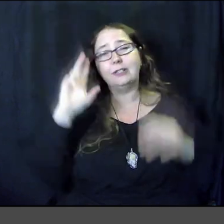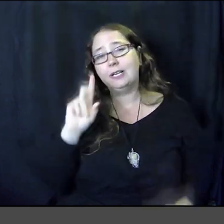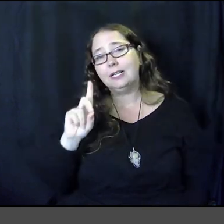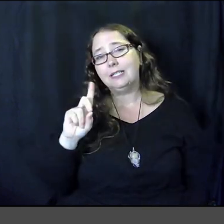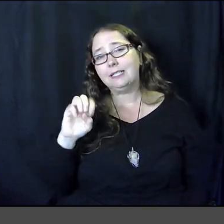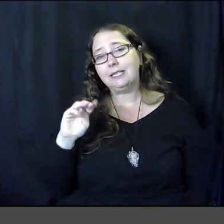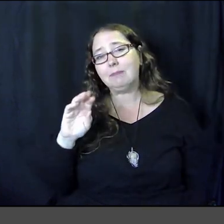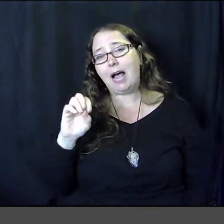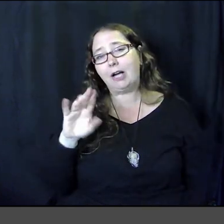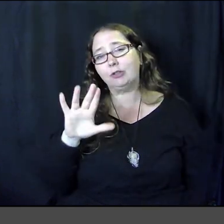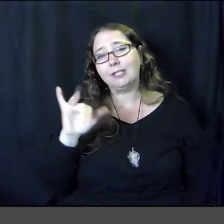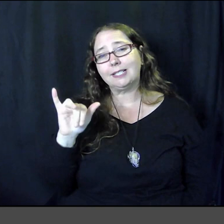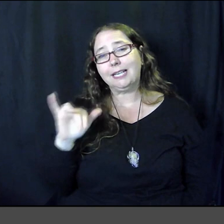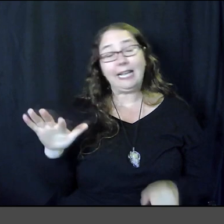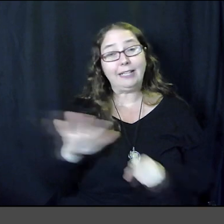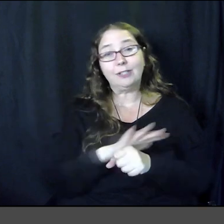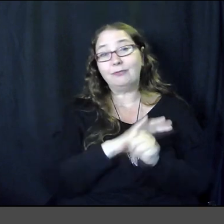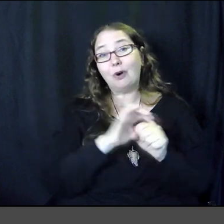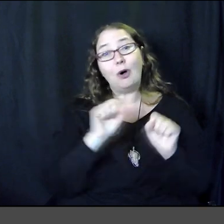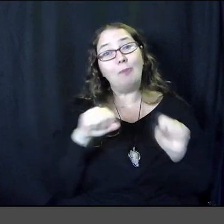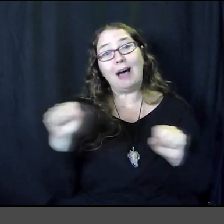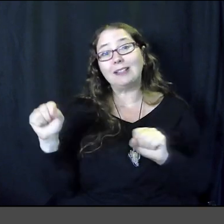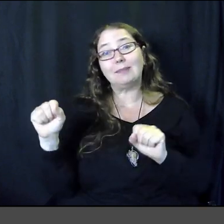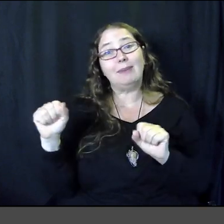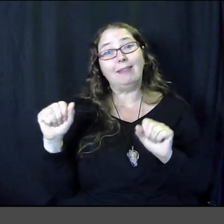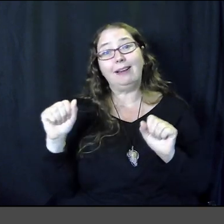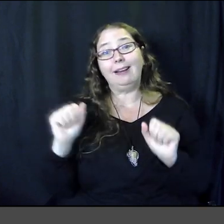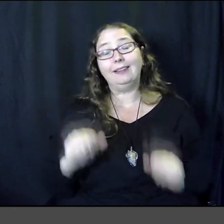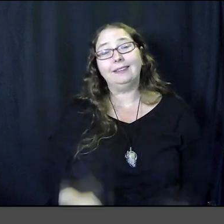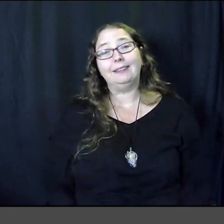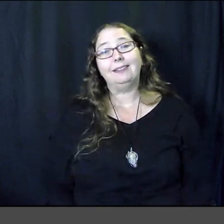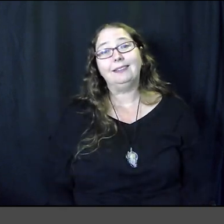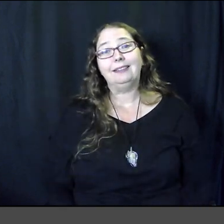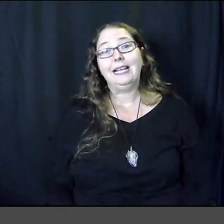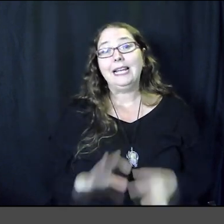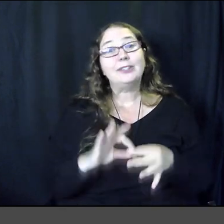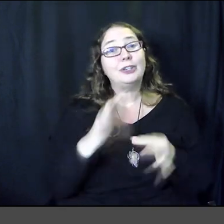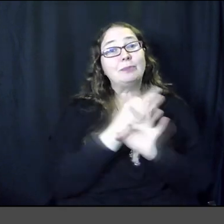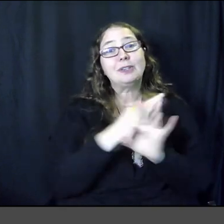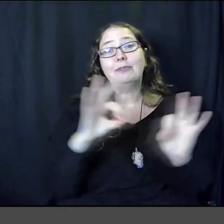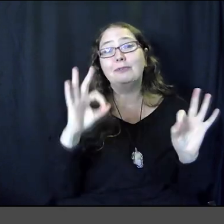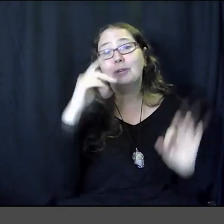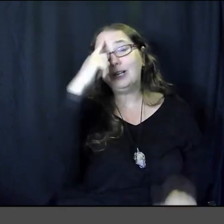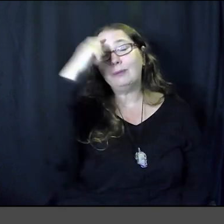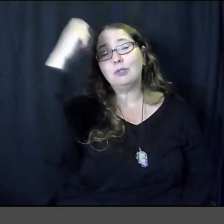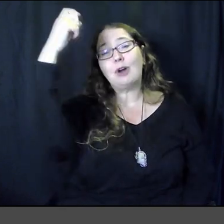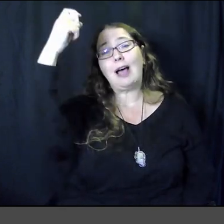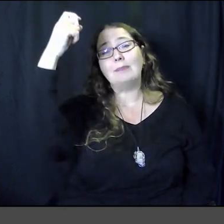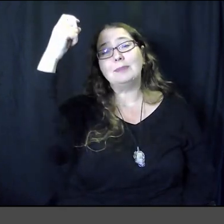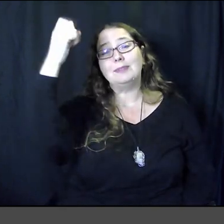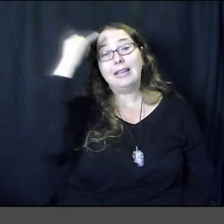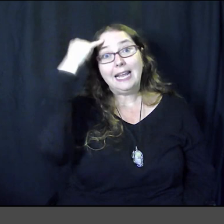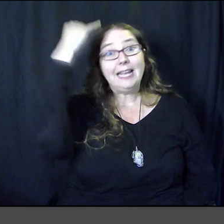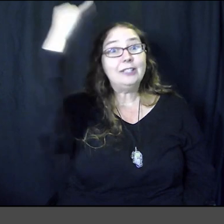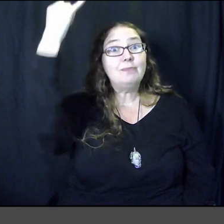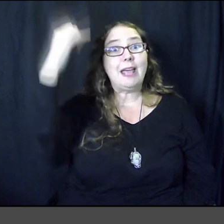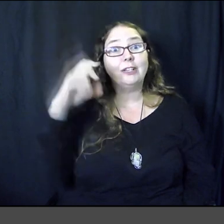IMAGINE DEMOCRACY IN TERMS OF OUR FREEDOM, DREAMS. IMAGINE DEMOCRACY IN TERMS OF REALIZING OUR HUMANITY.